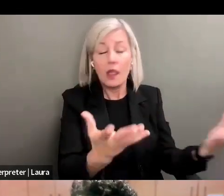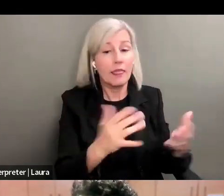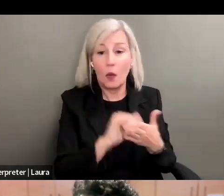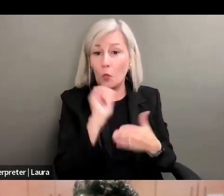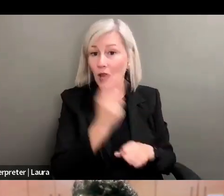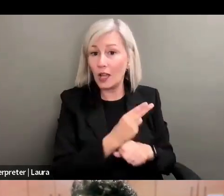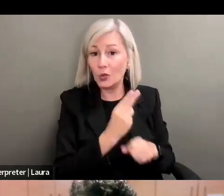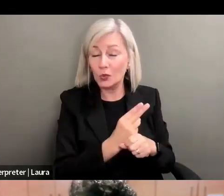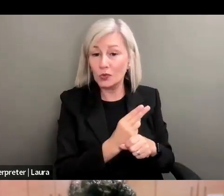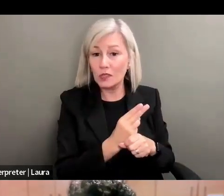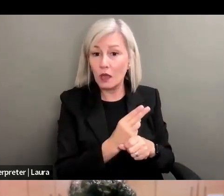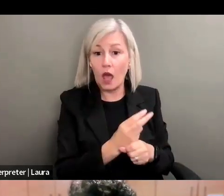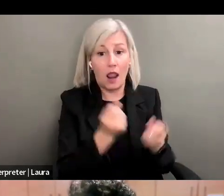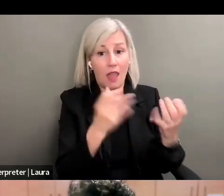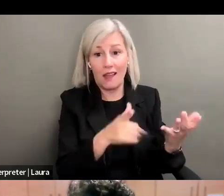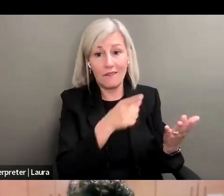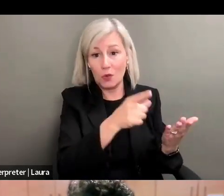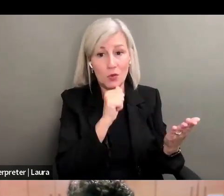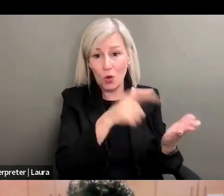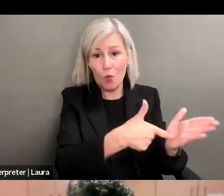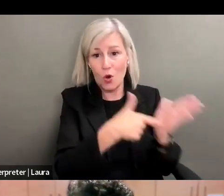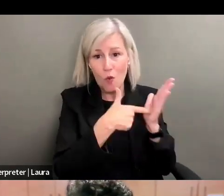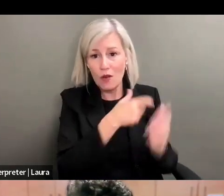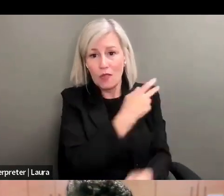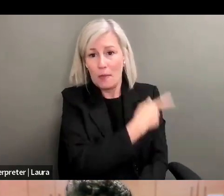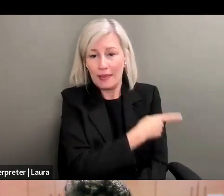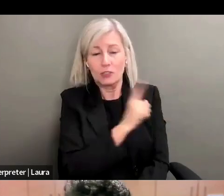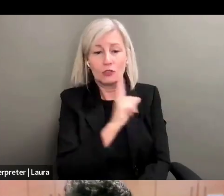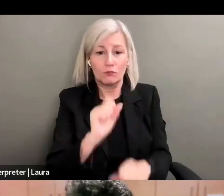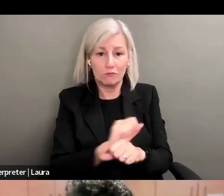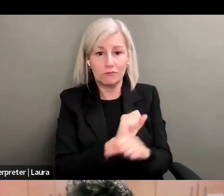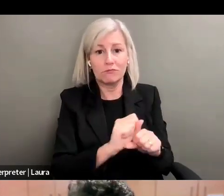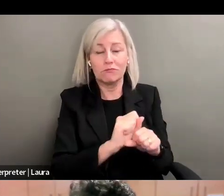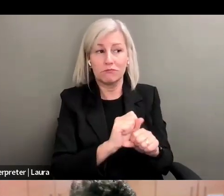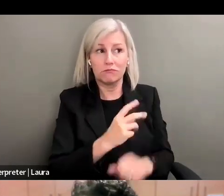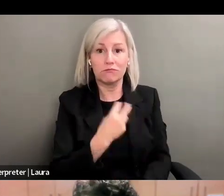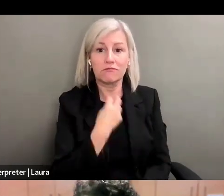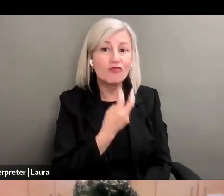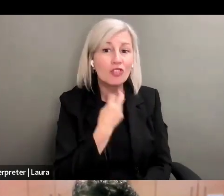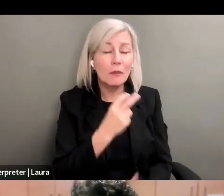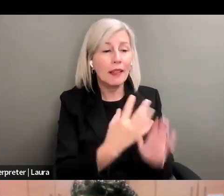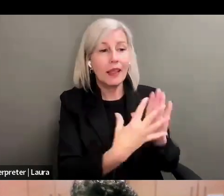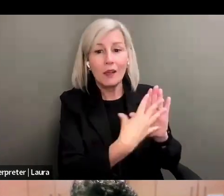And lots of those don't require the patient to actually verbally repeat anything back.